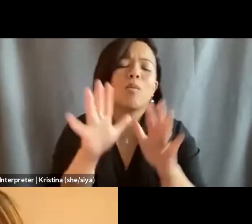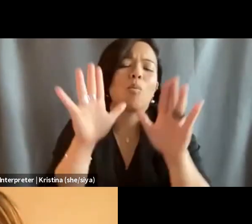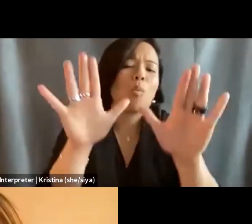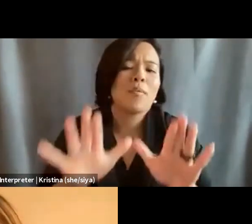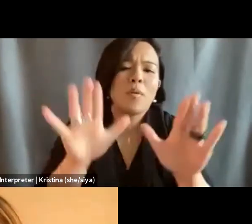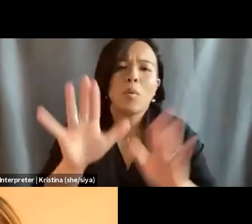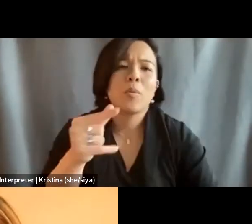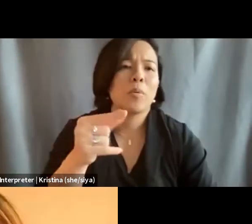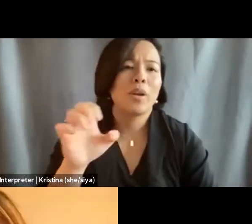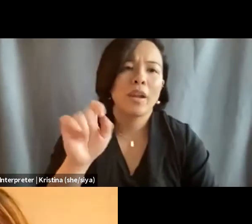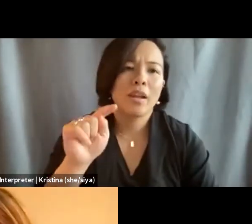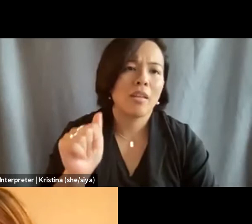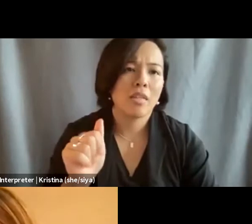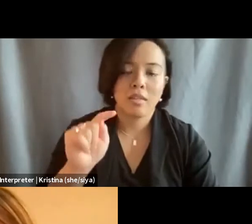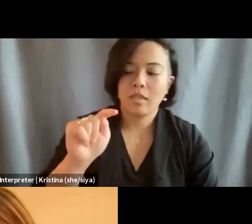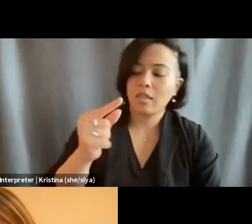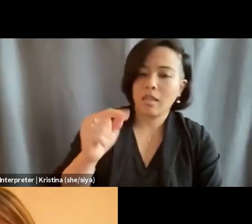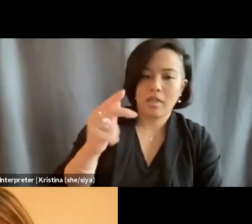I'm going to pose the question again